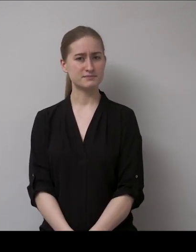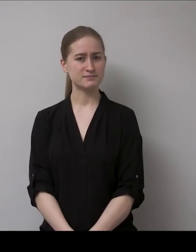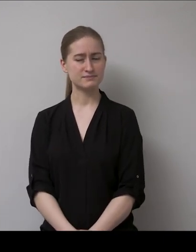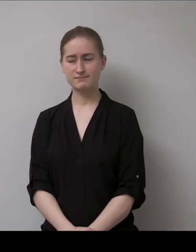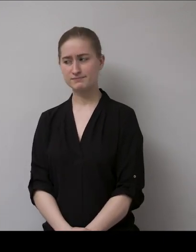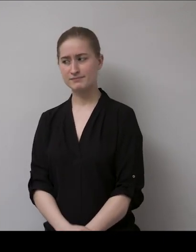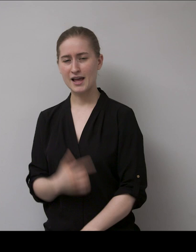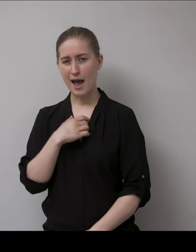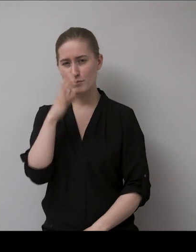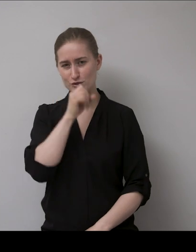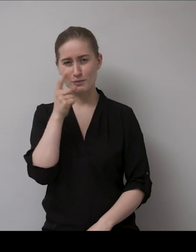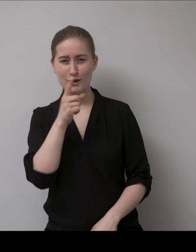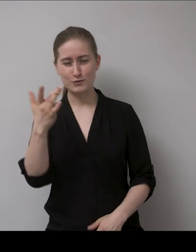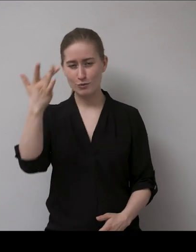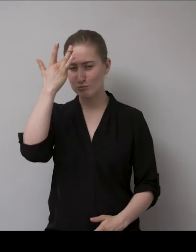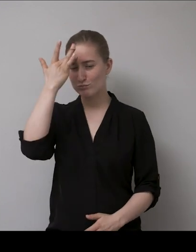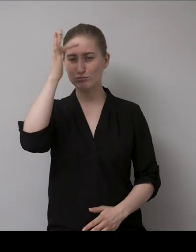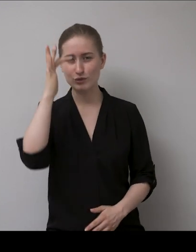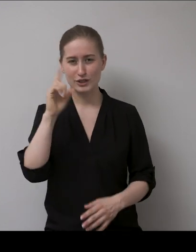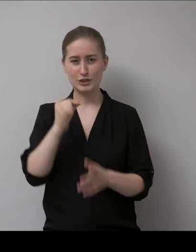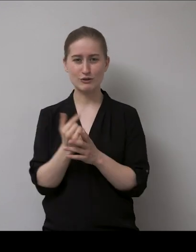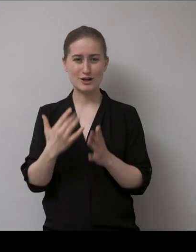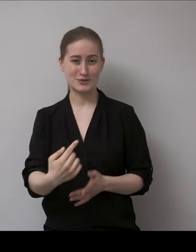I'm assuming one of you brilliant graduates shouted out the date.